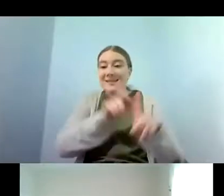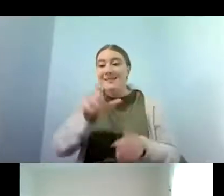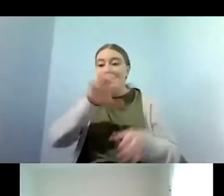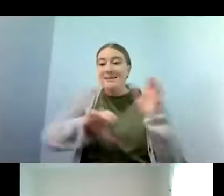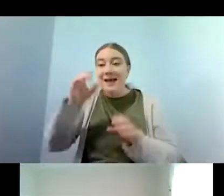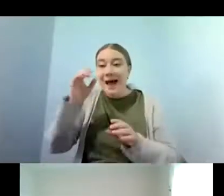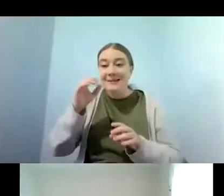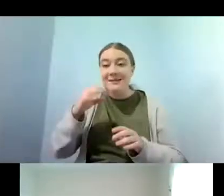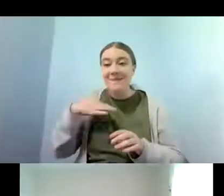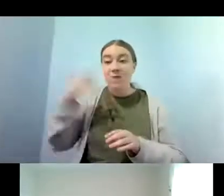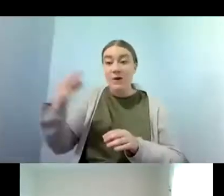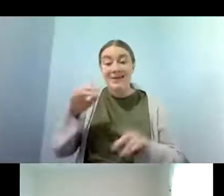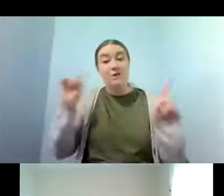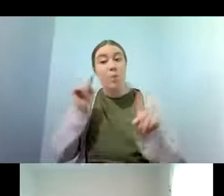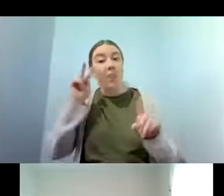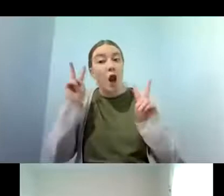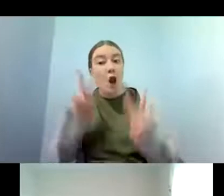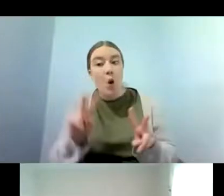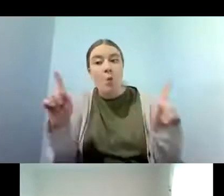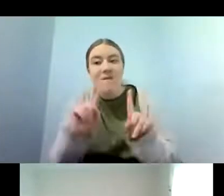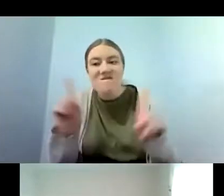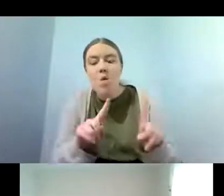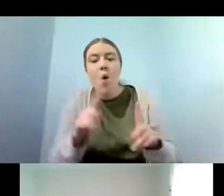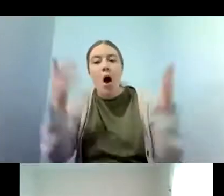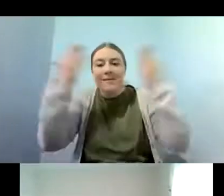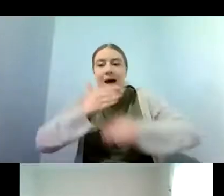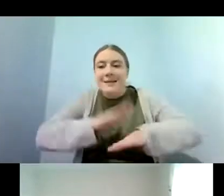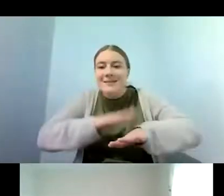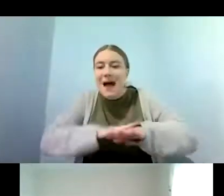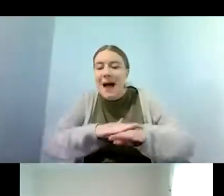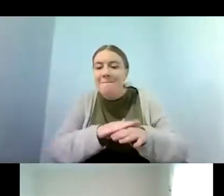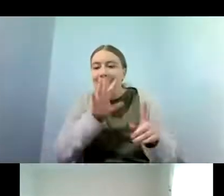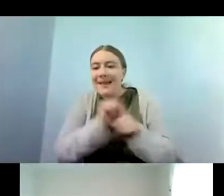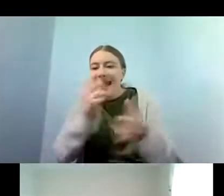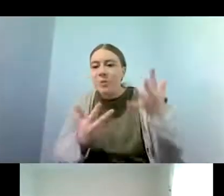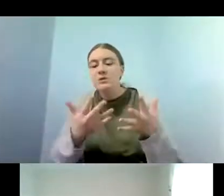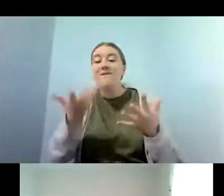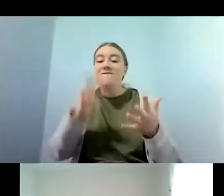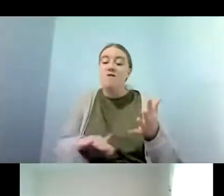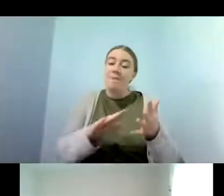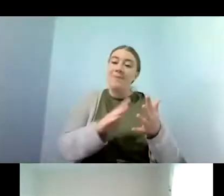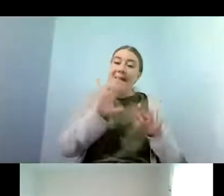go out on those night time counts and these night time counts take place between 10 p.m and 4 a.m so